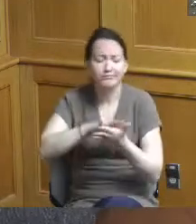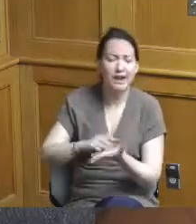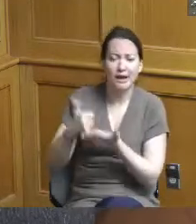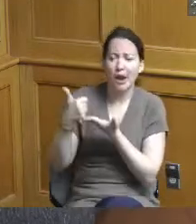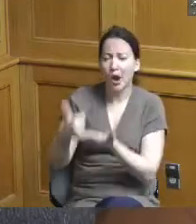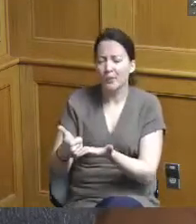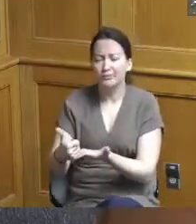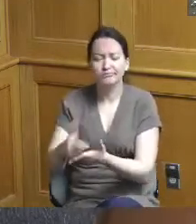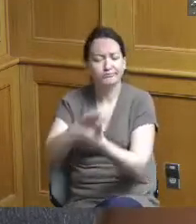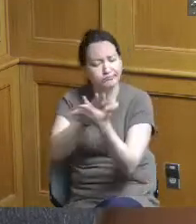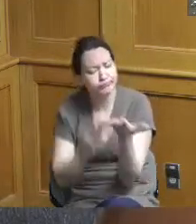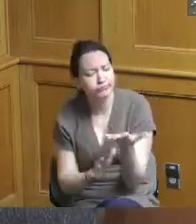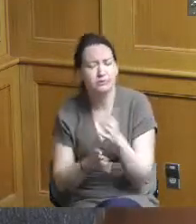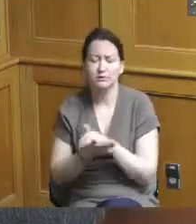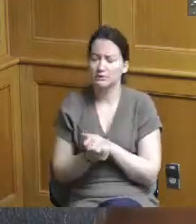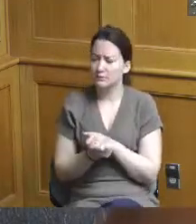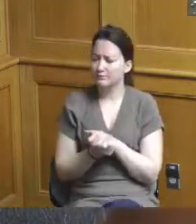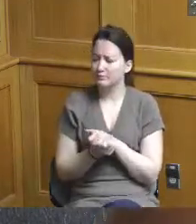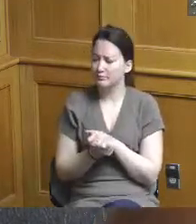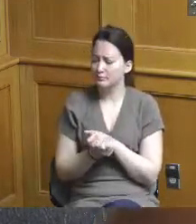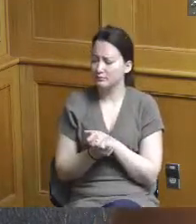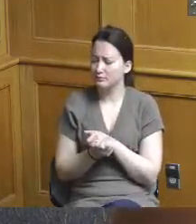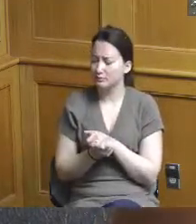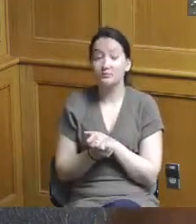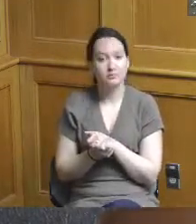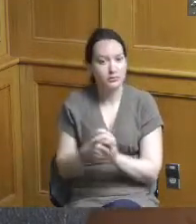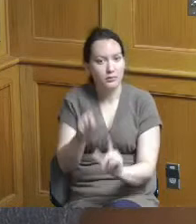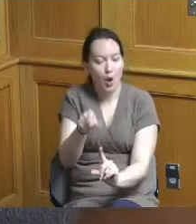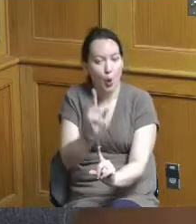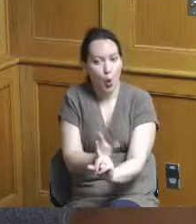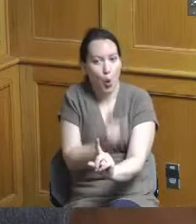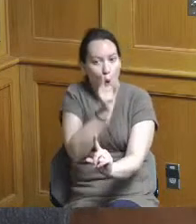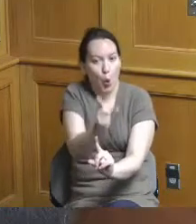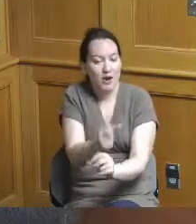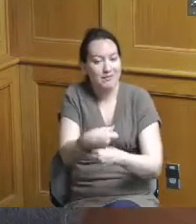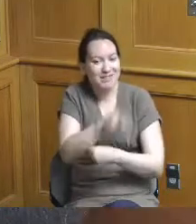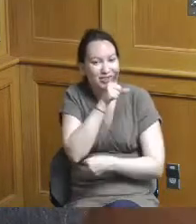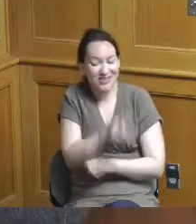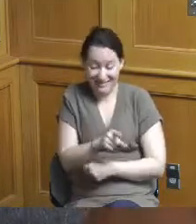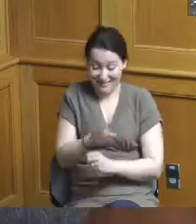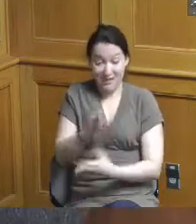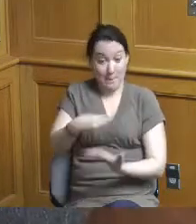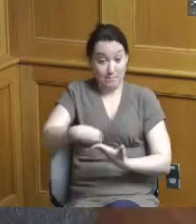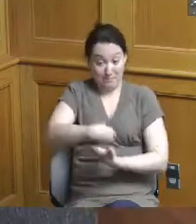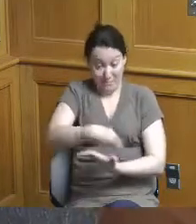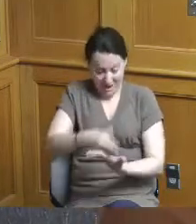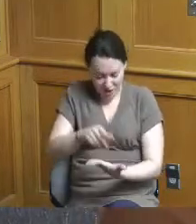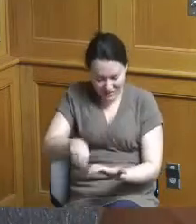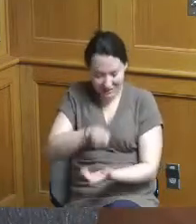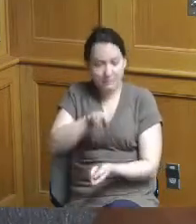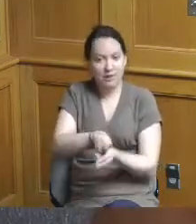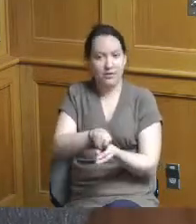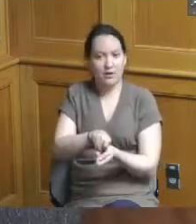with your health and that is the goal so I want to make sure in this budget that the narrative